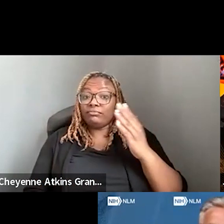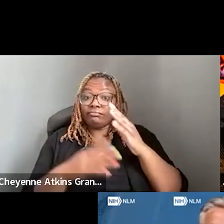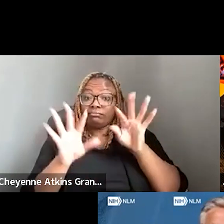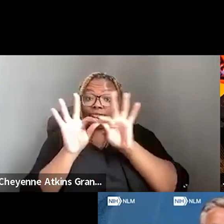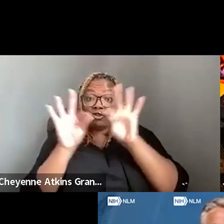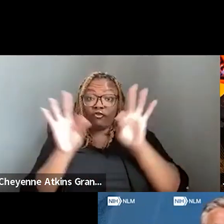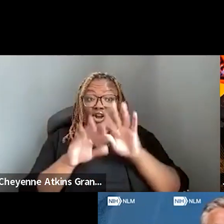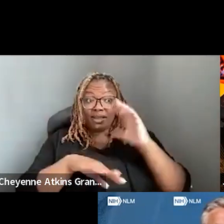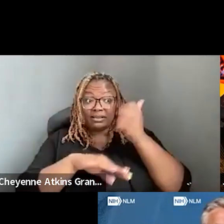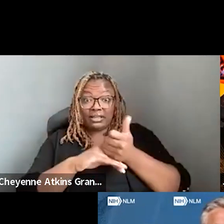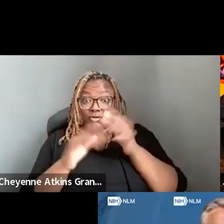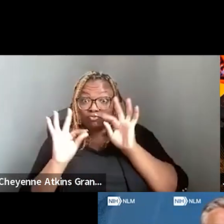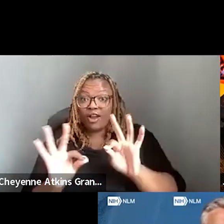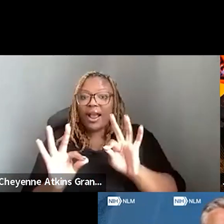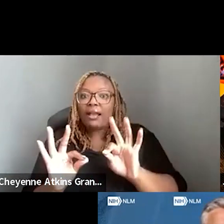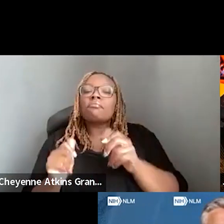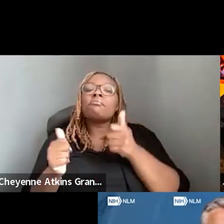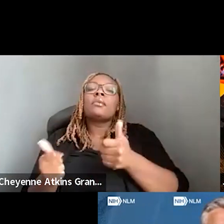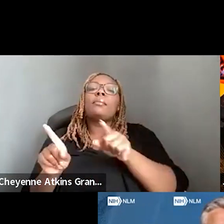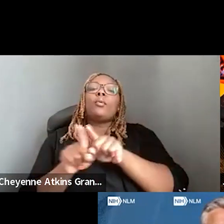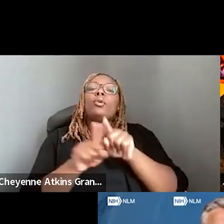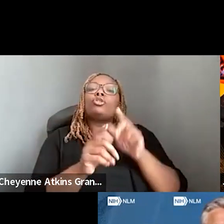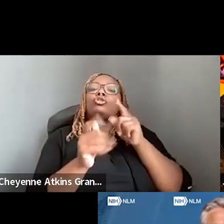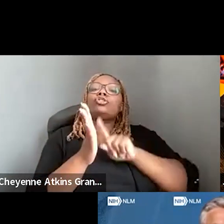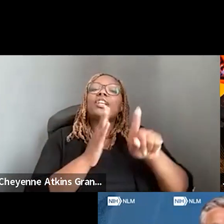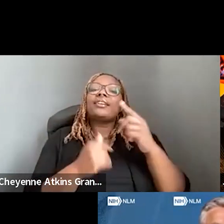But we're also checking for NSF standards. We're checking for page counts.